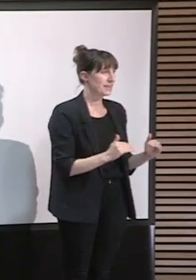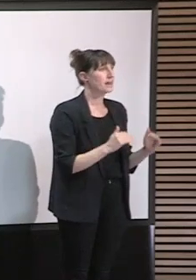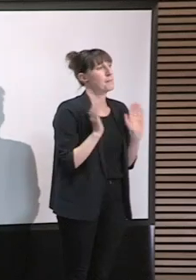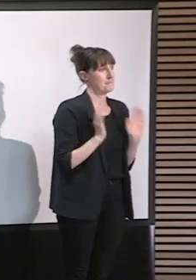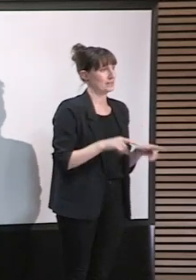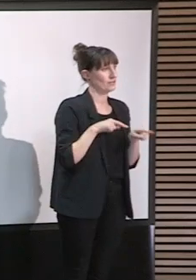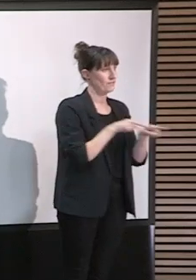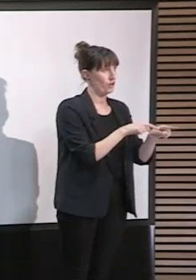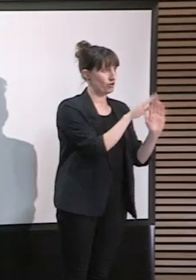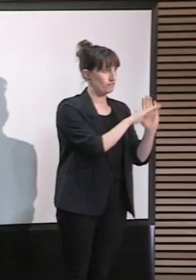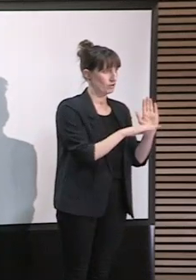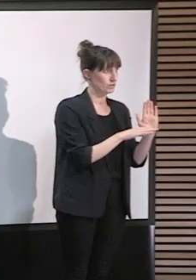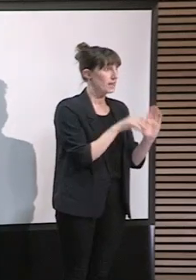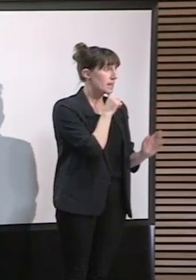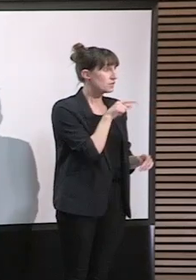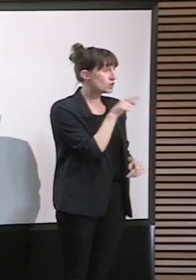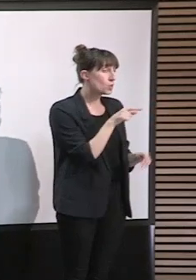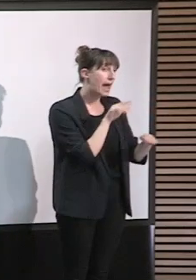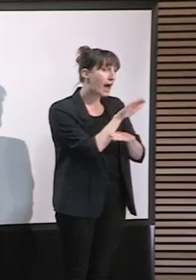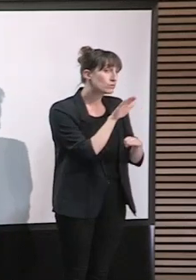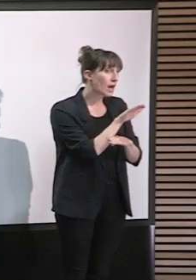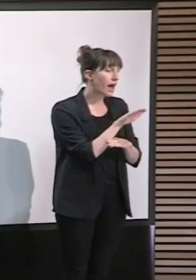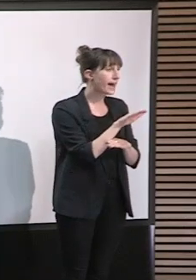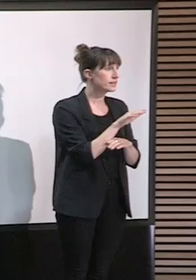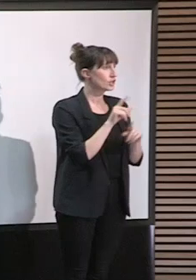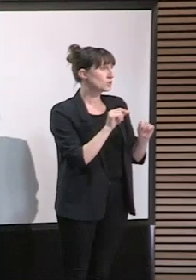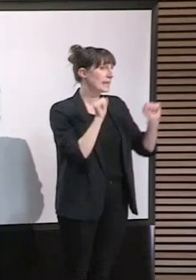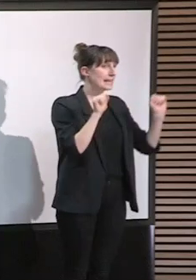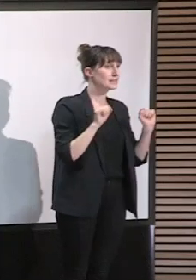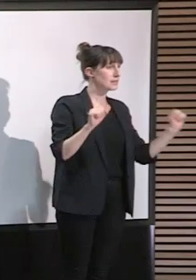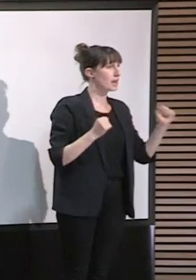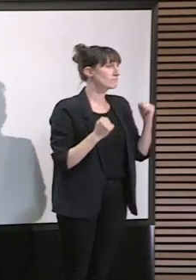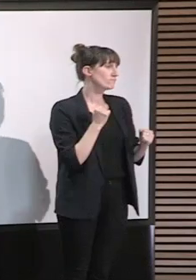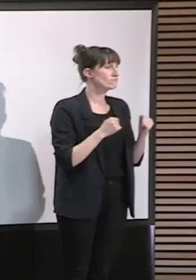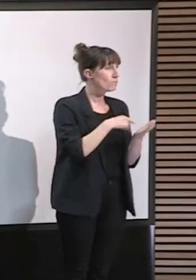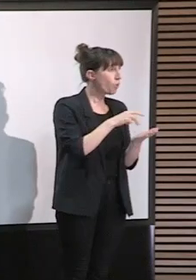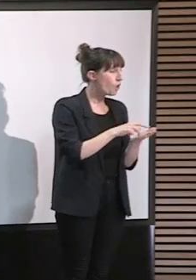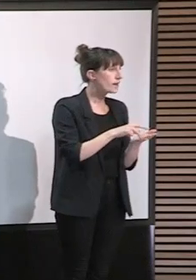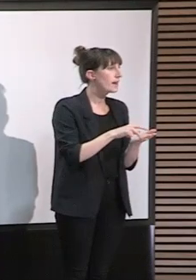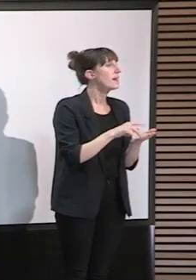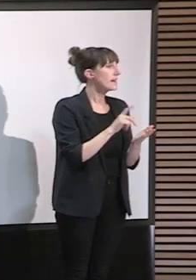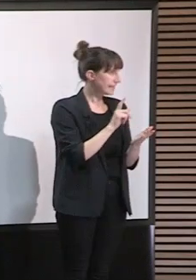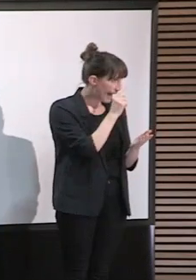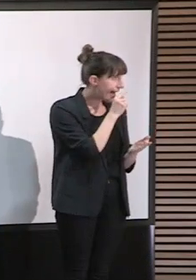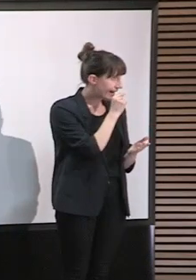as we can. Please follow the rules so. If you are out doing